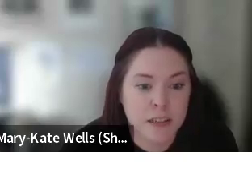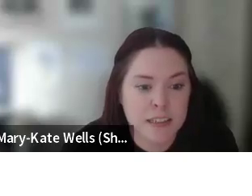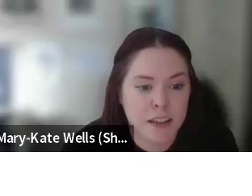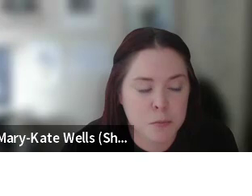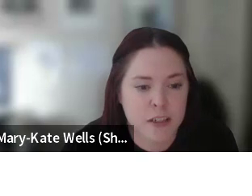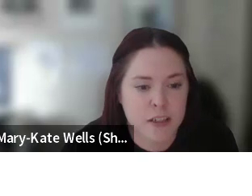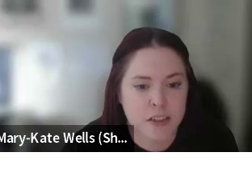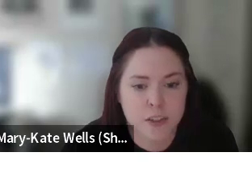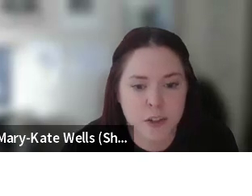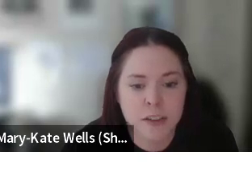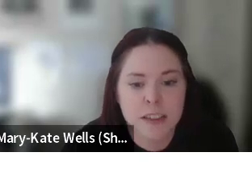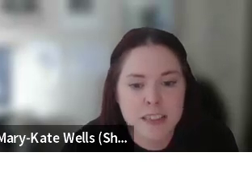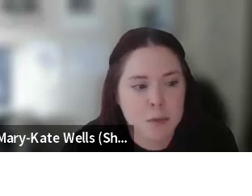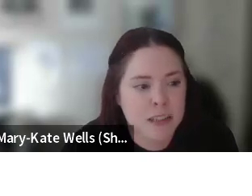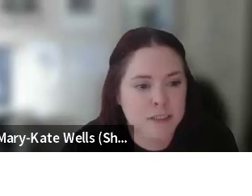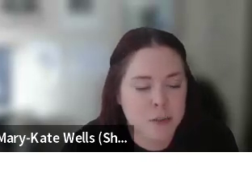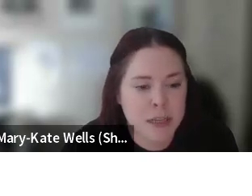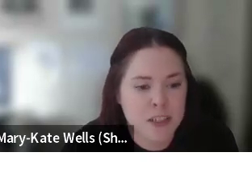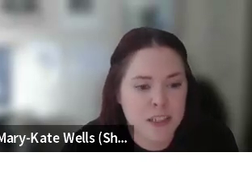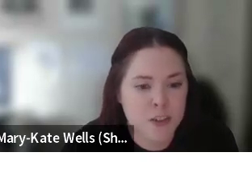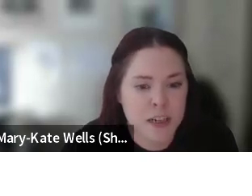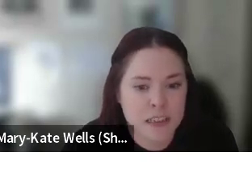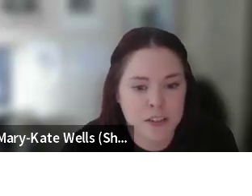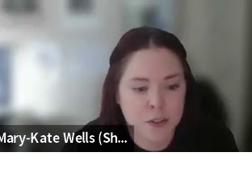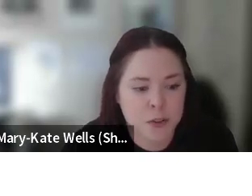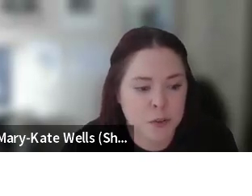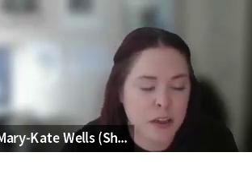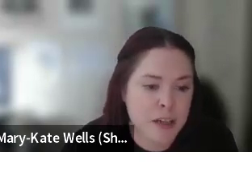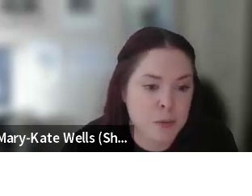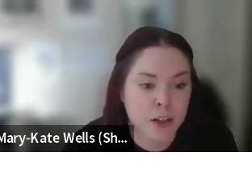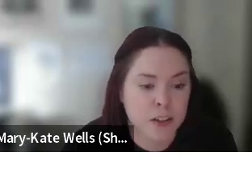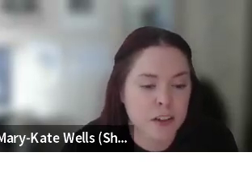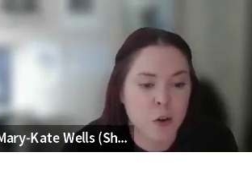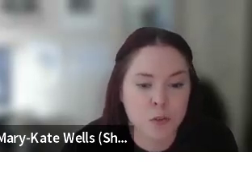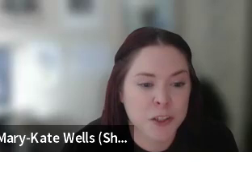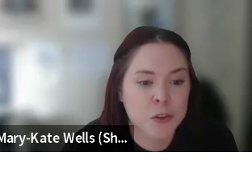as well as other partners. So, some of this information is directed to our, hopefully,